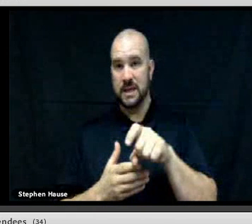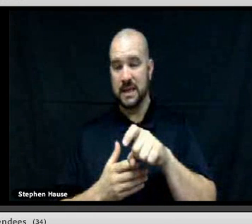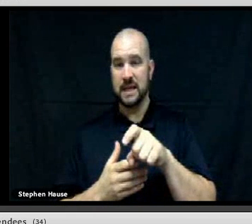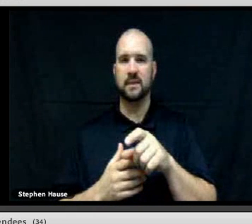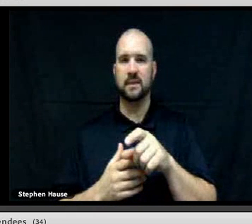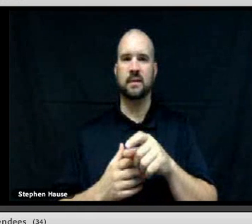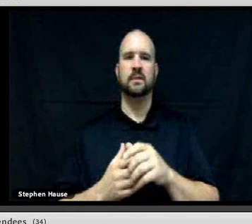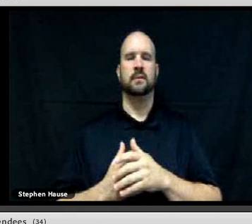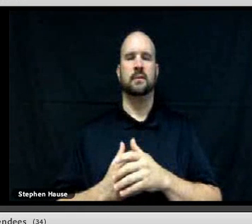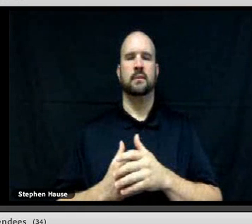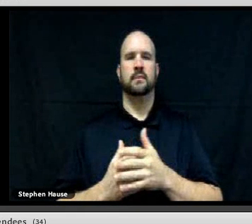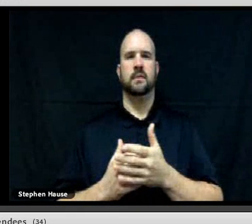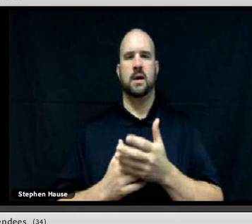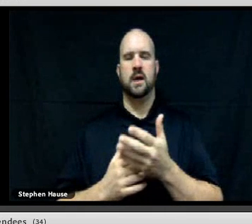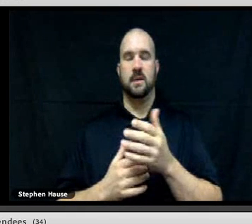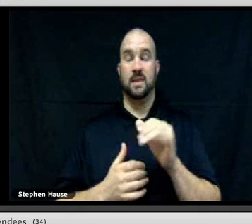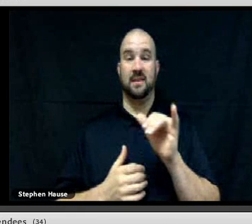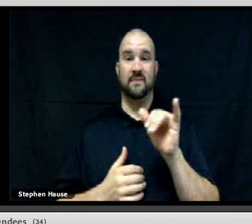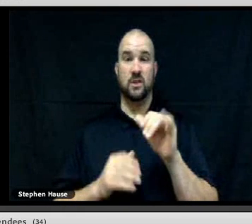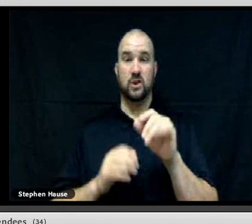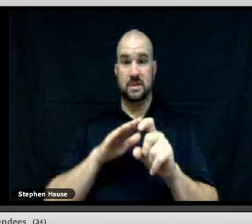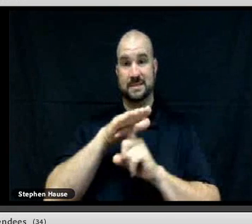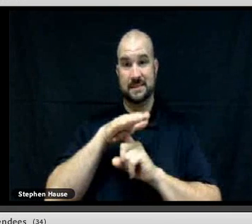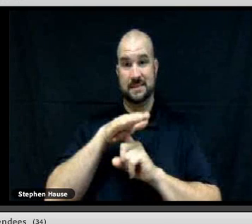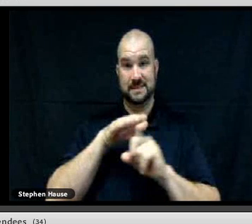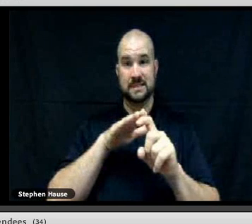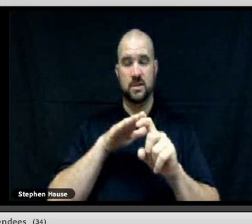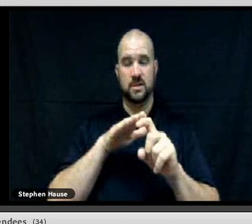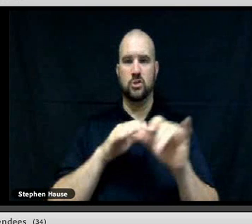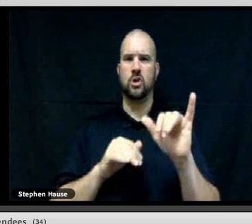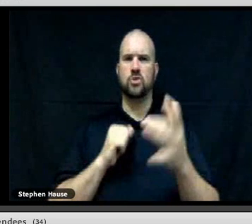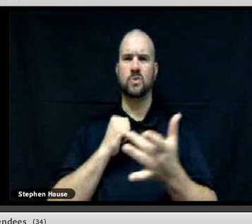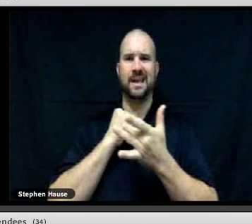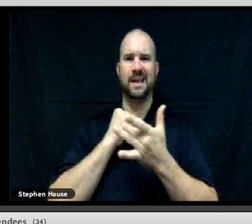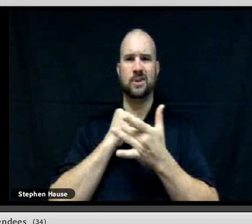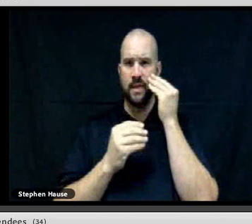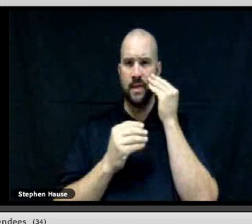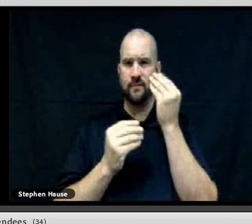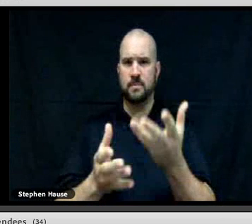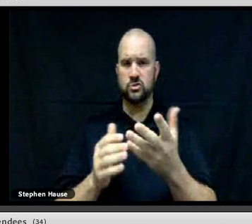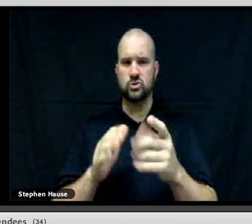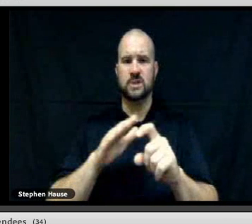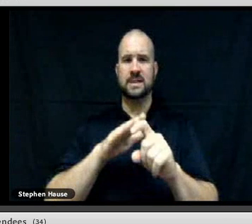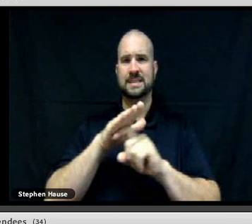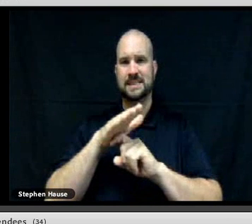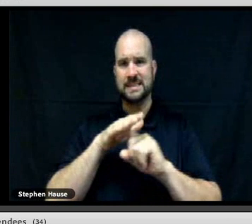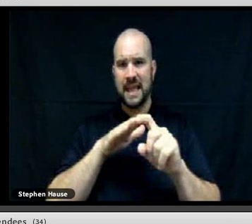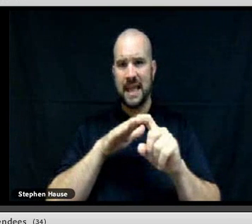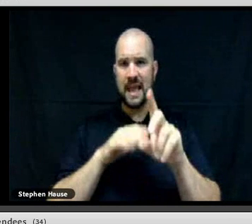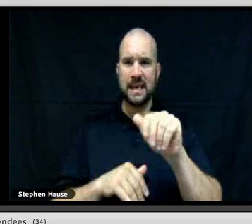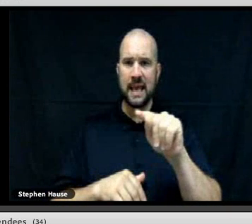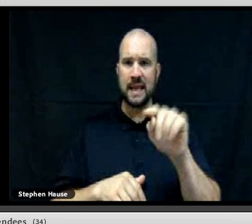there's technical metadata in here. It has a scanned and processed date, which is not helpful to the user, because they don't --